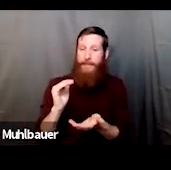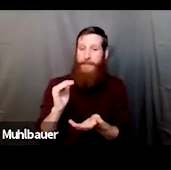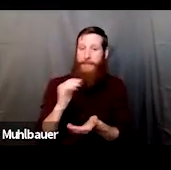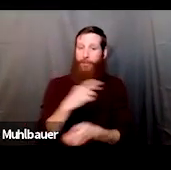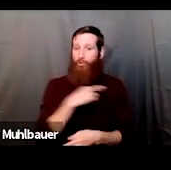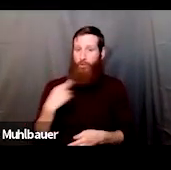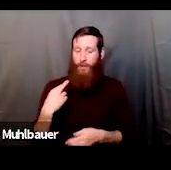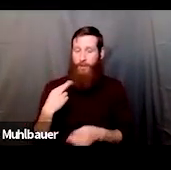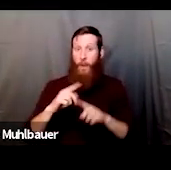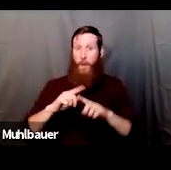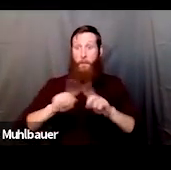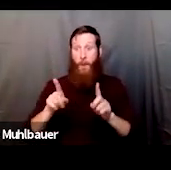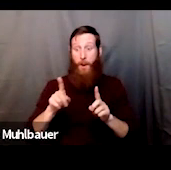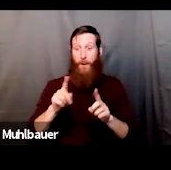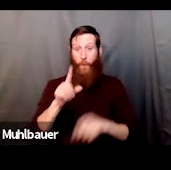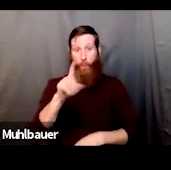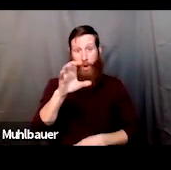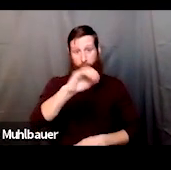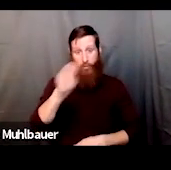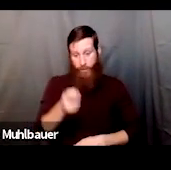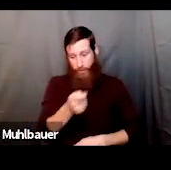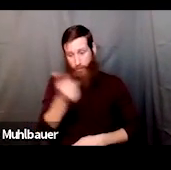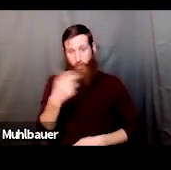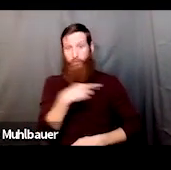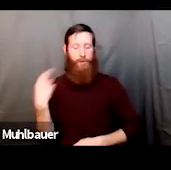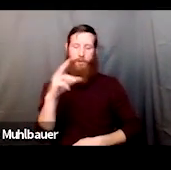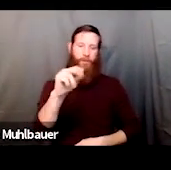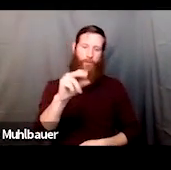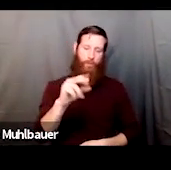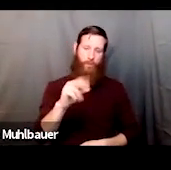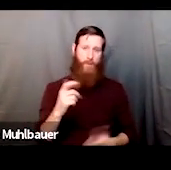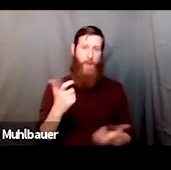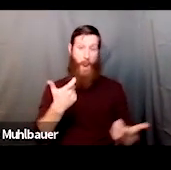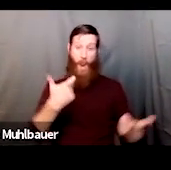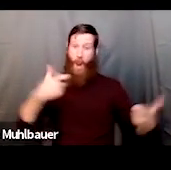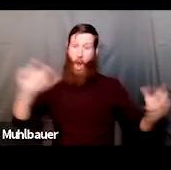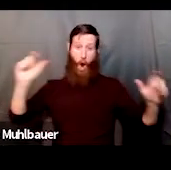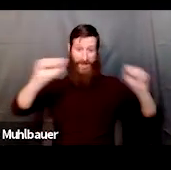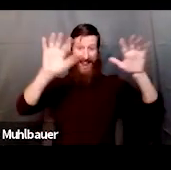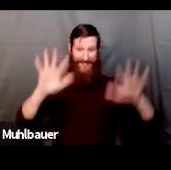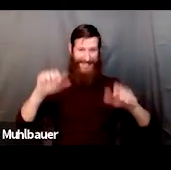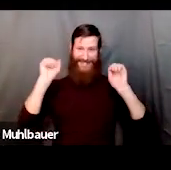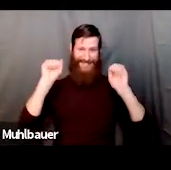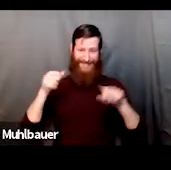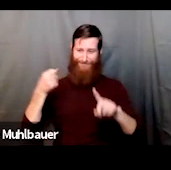It can't completely remove the risk, right? Very large avalanches can knock down even old growth timber.